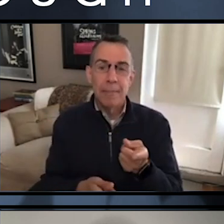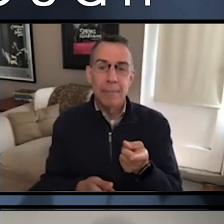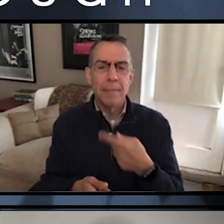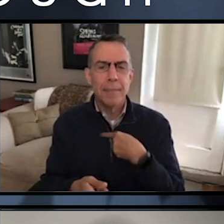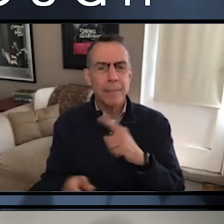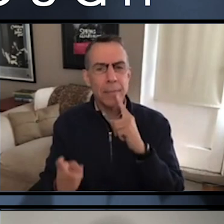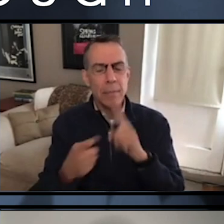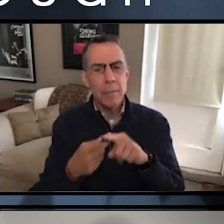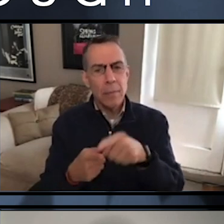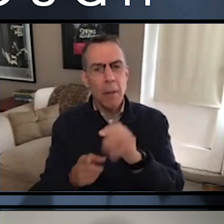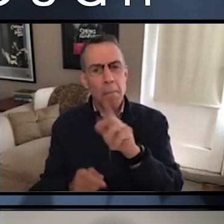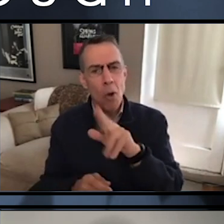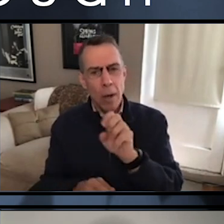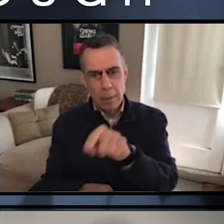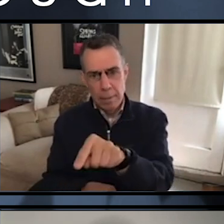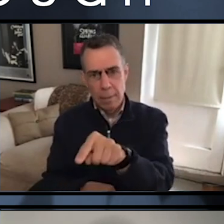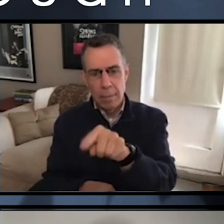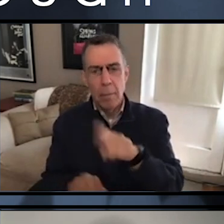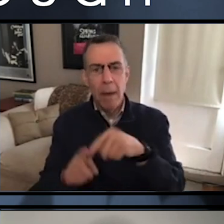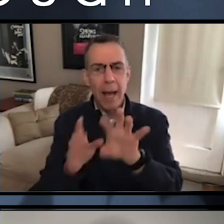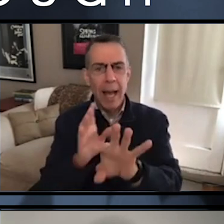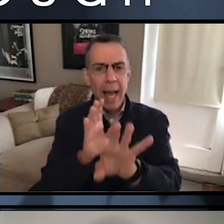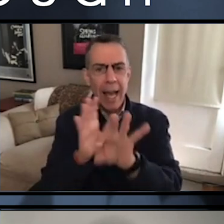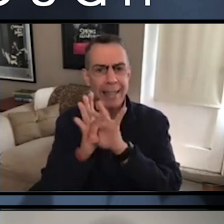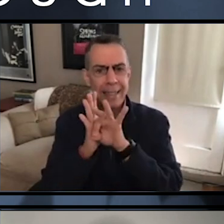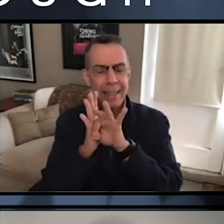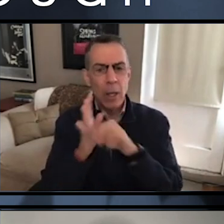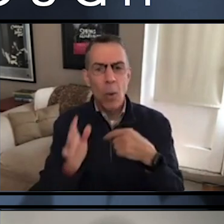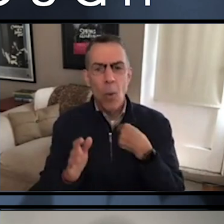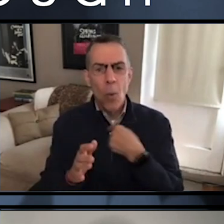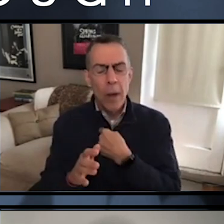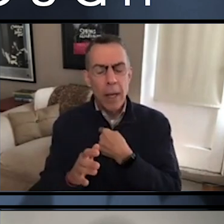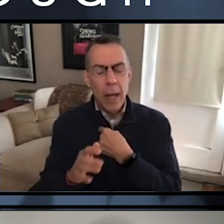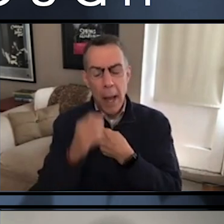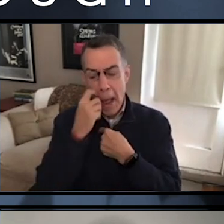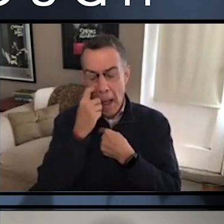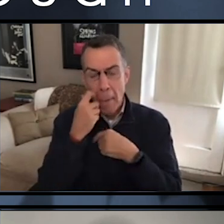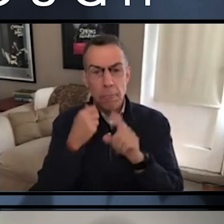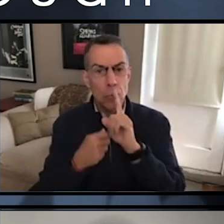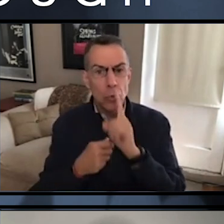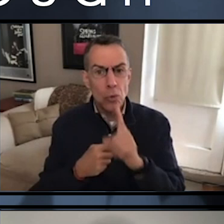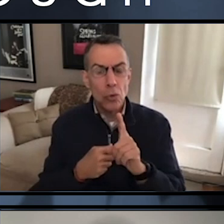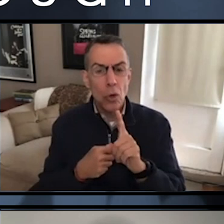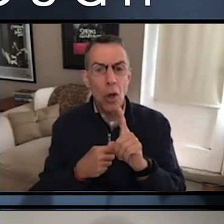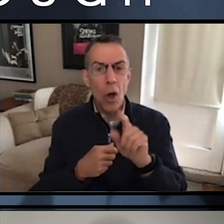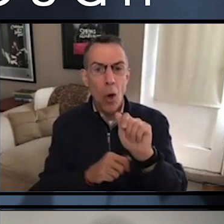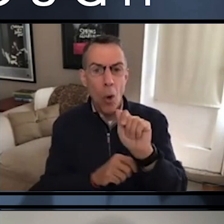to Marlee about the casting because we have, there's truly authentic casting in